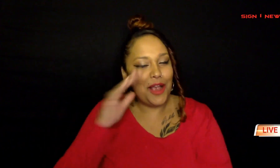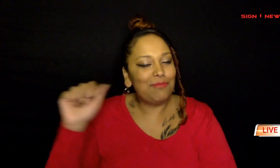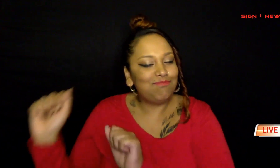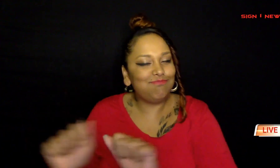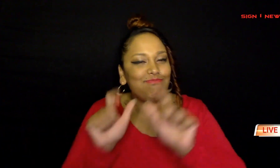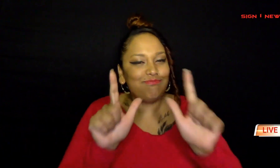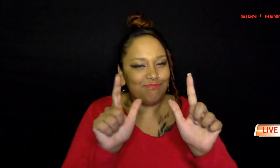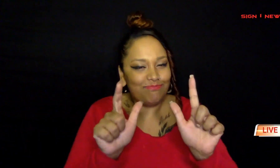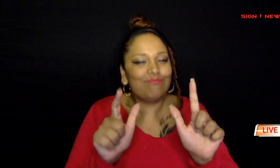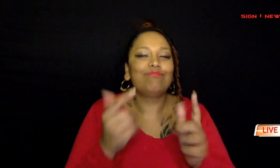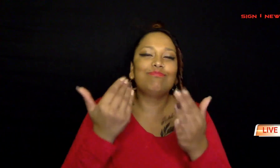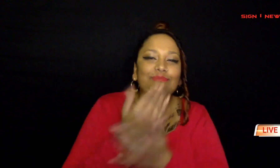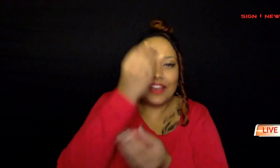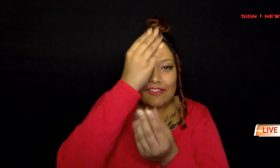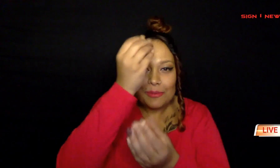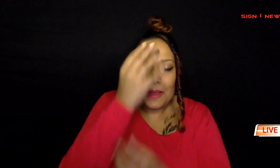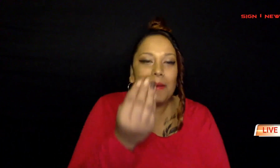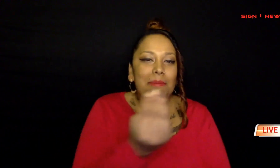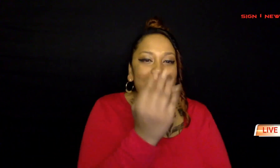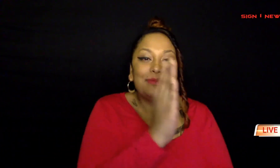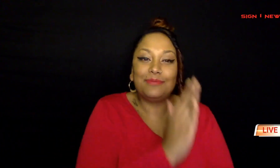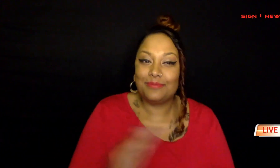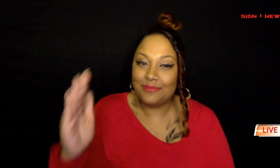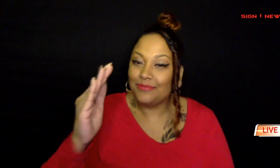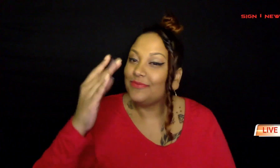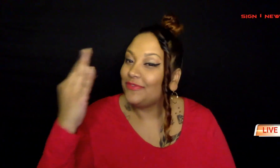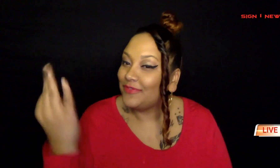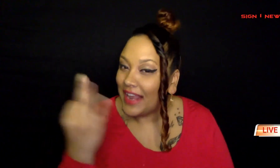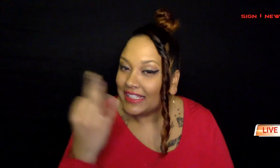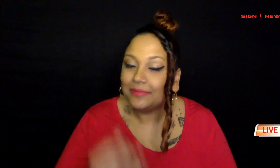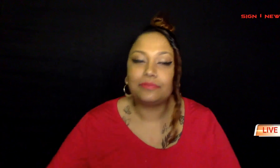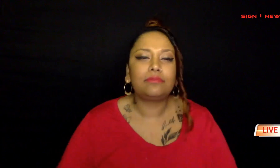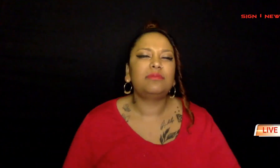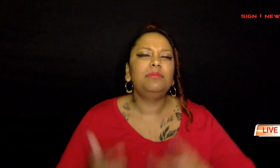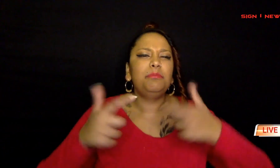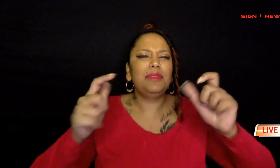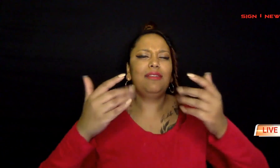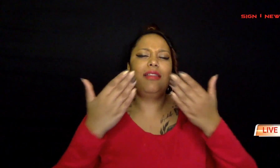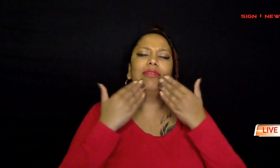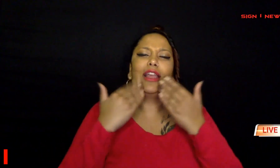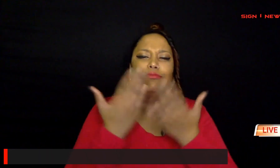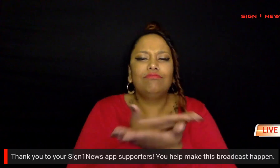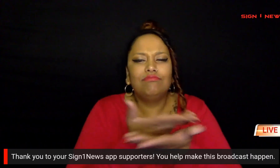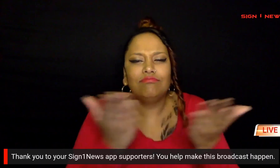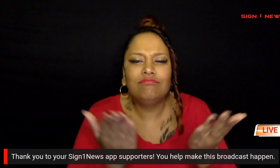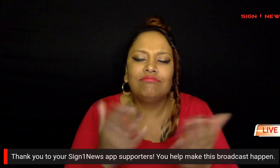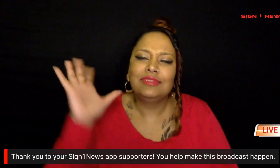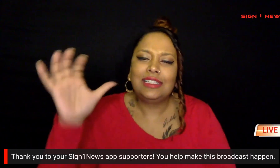Sign1News will be broadcasting updates Monday through Friday a big thank you to our Sign1News